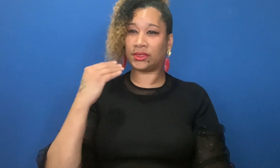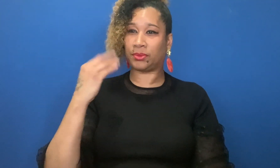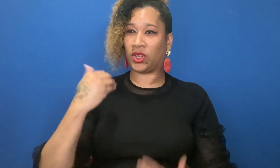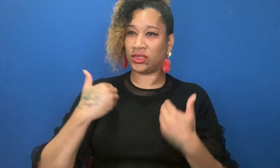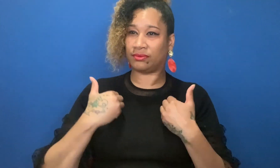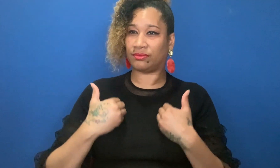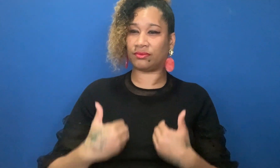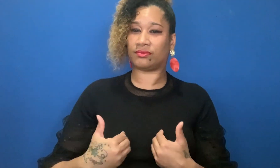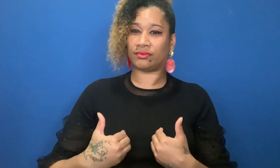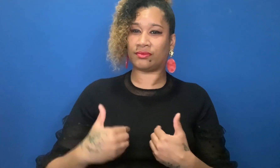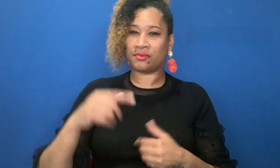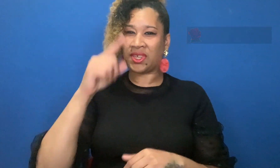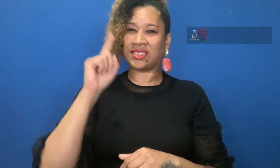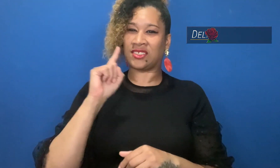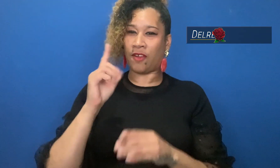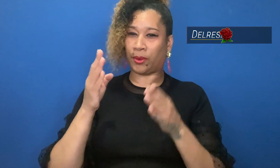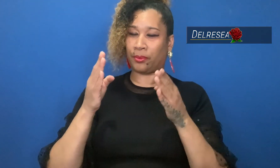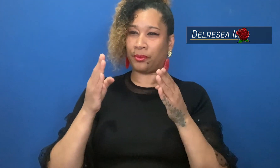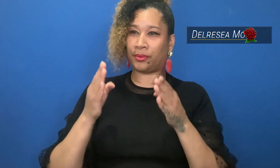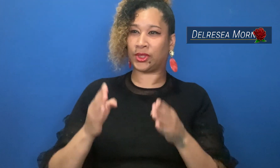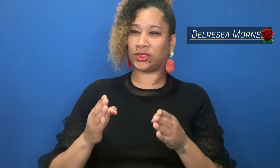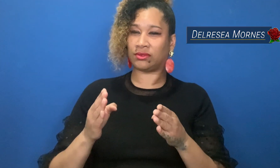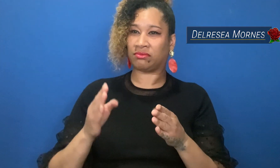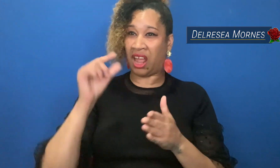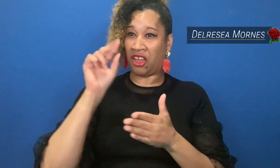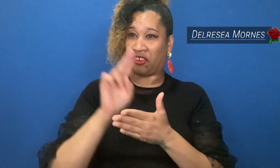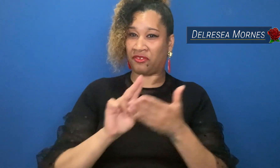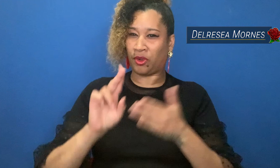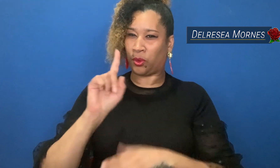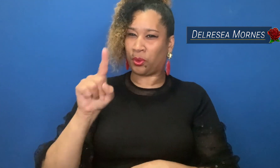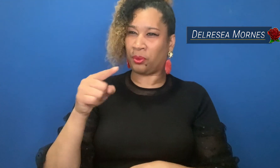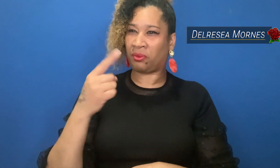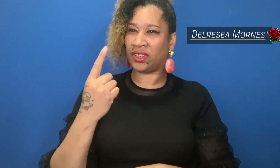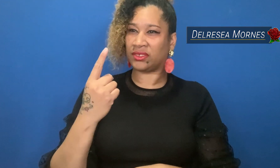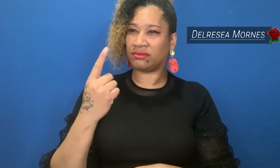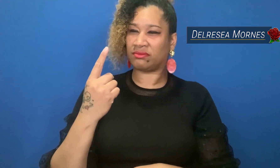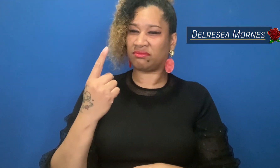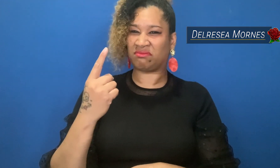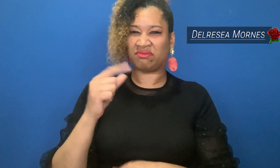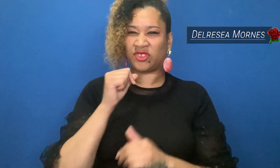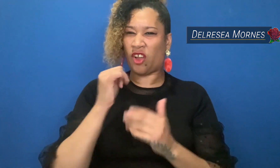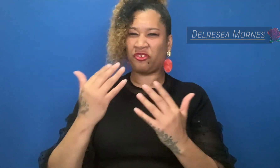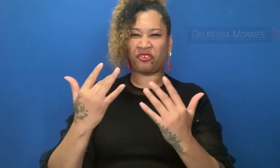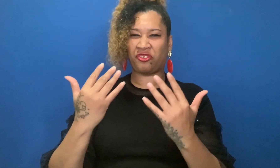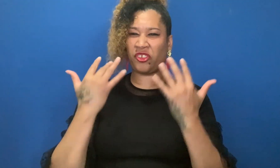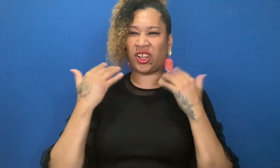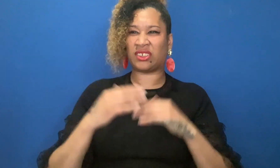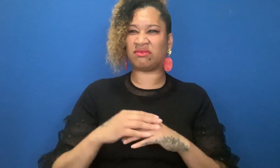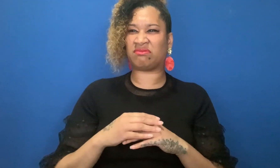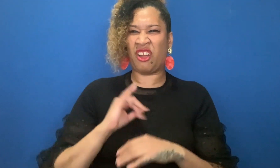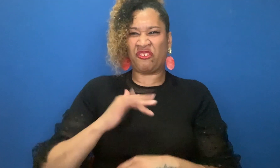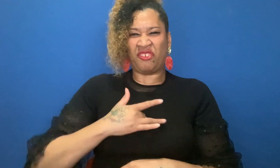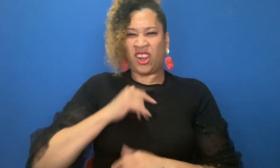From my experience as a Black Deaf person, Gallaudet University is not friendly.